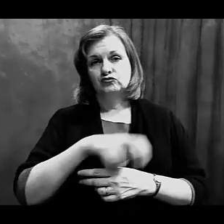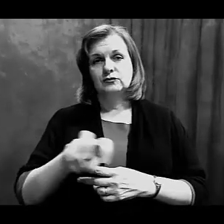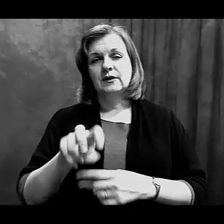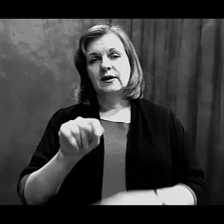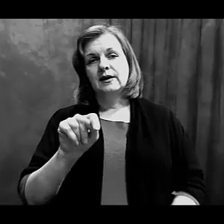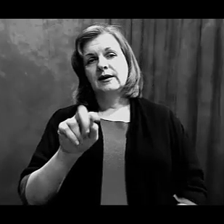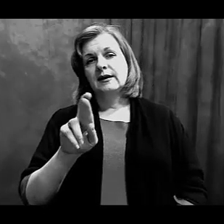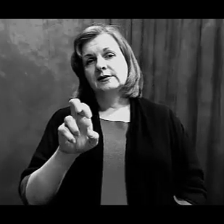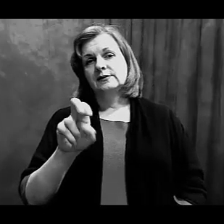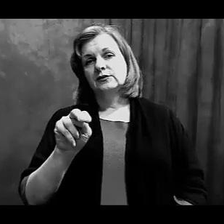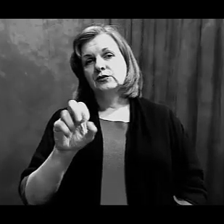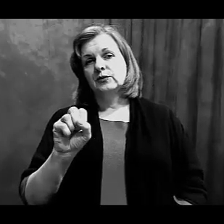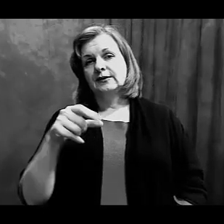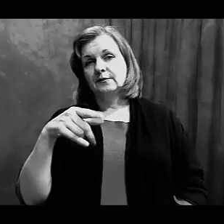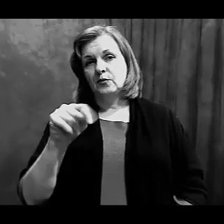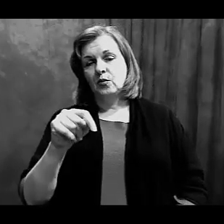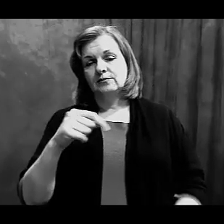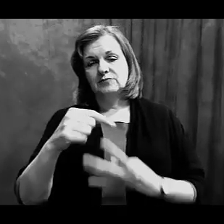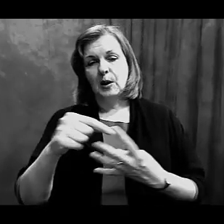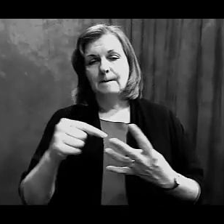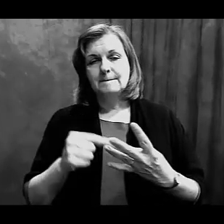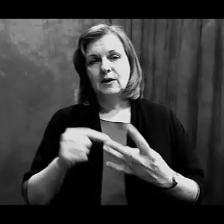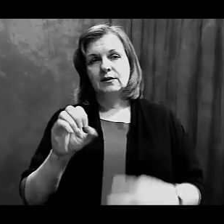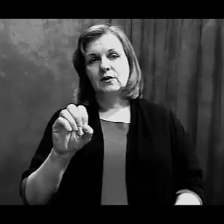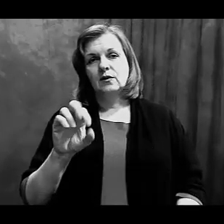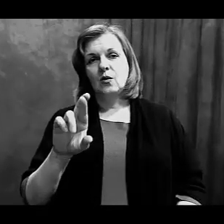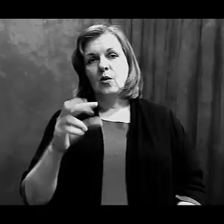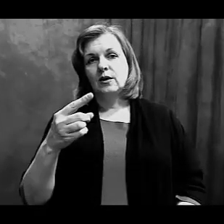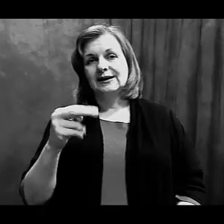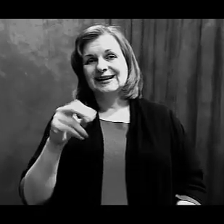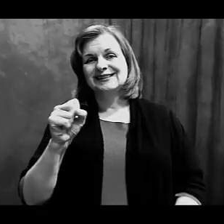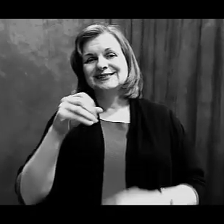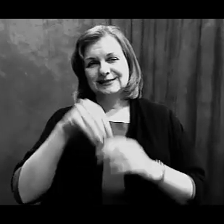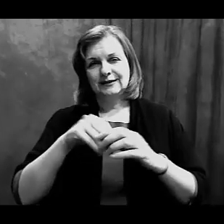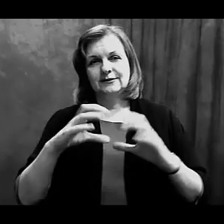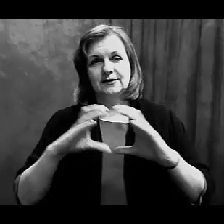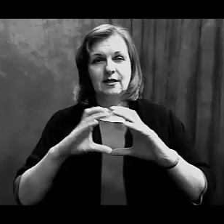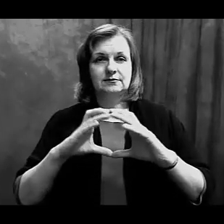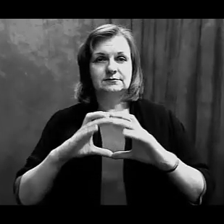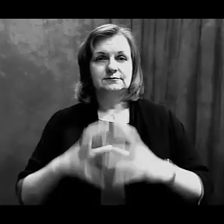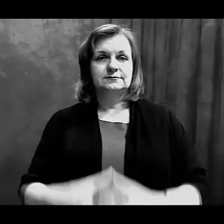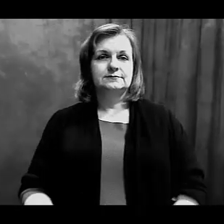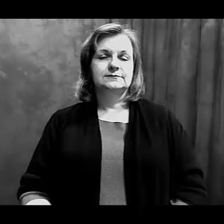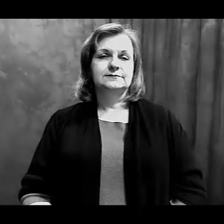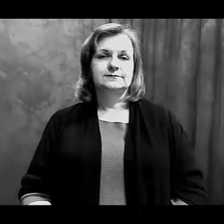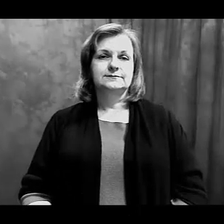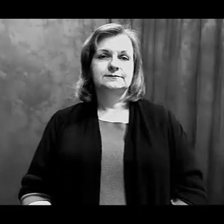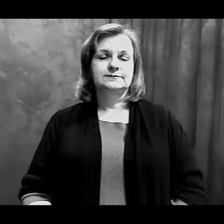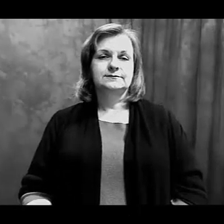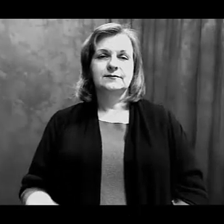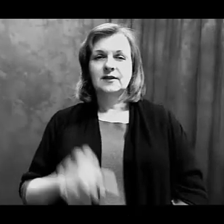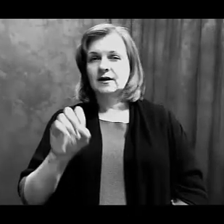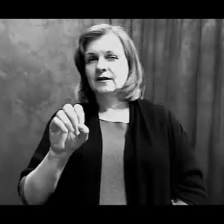and transport between the organelles